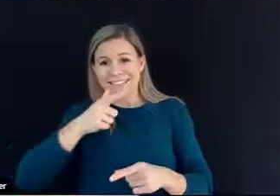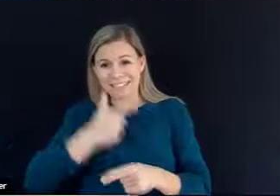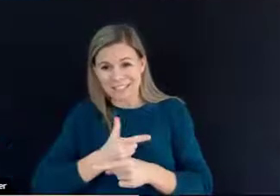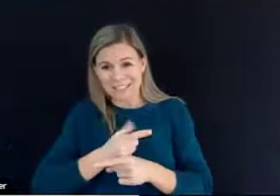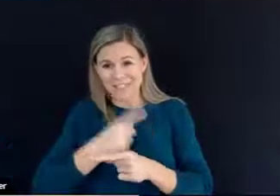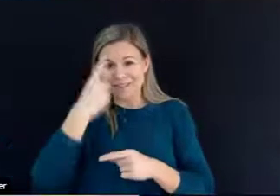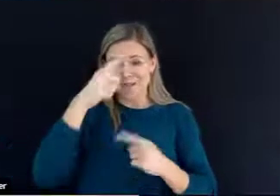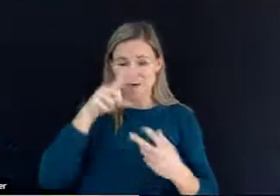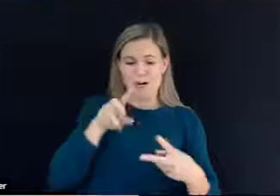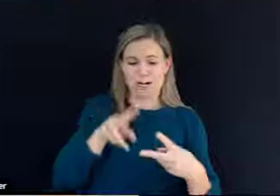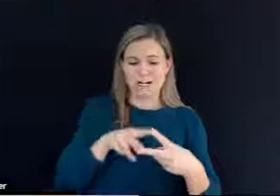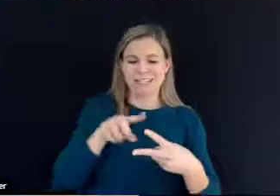Katie, next slide please.